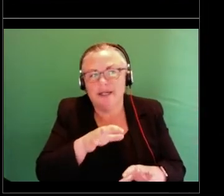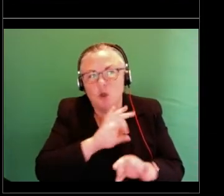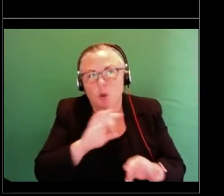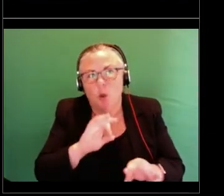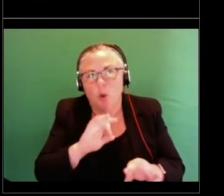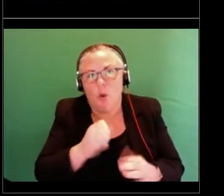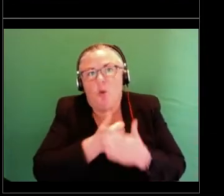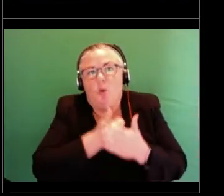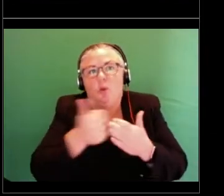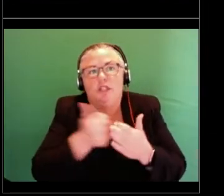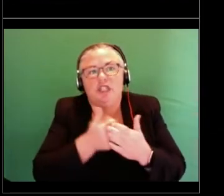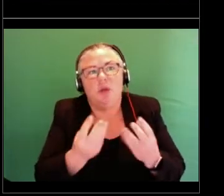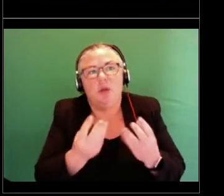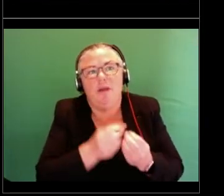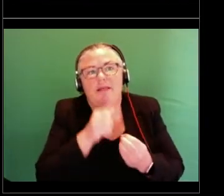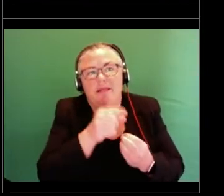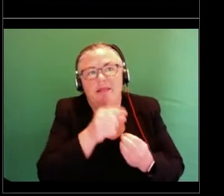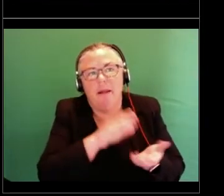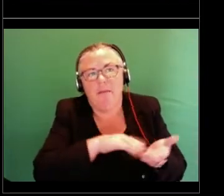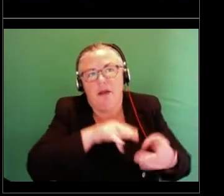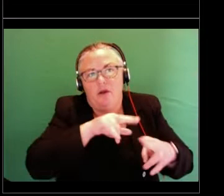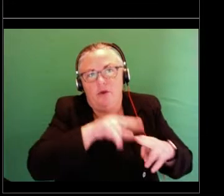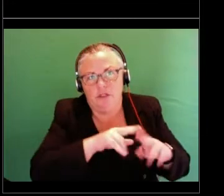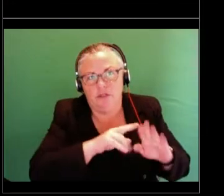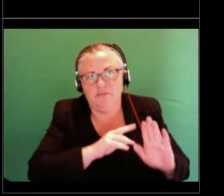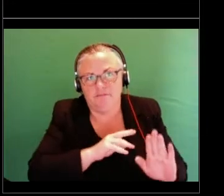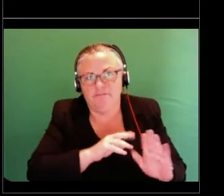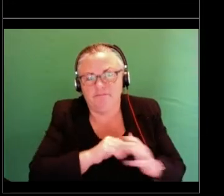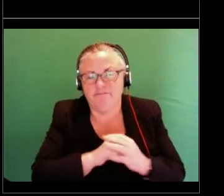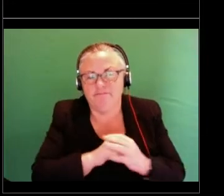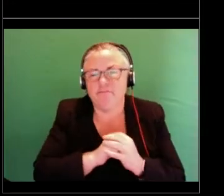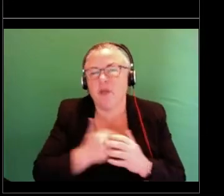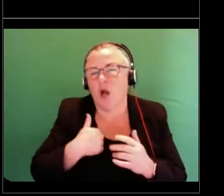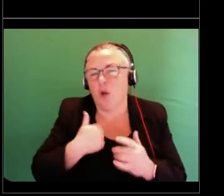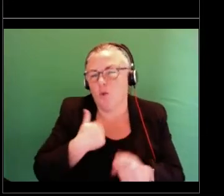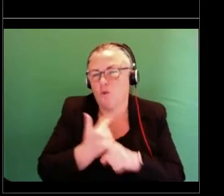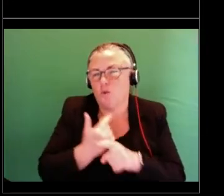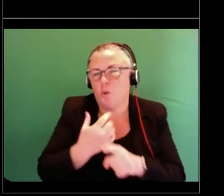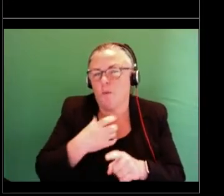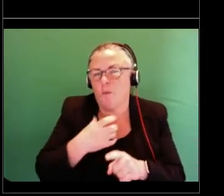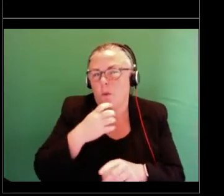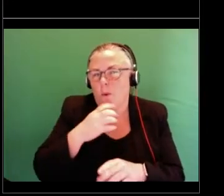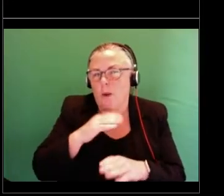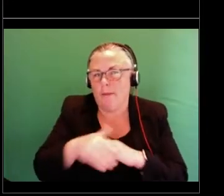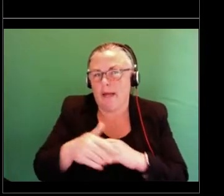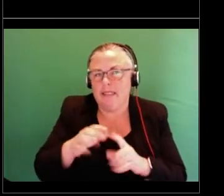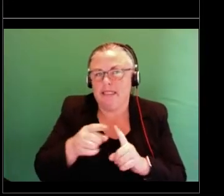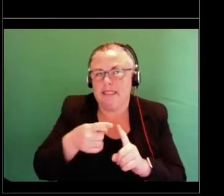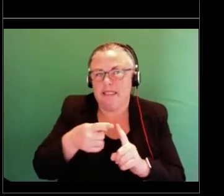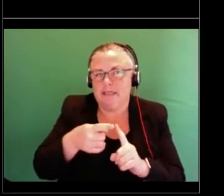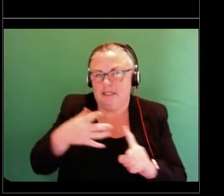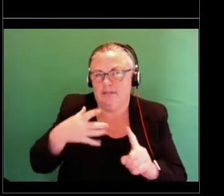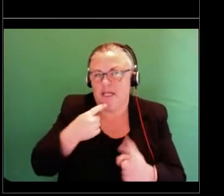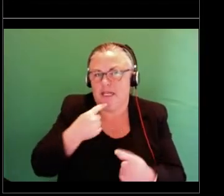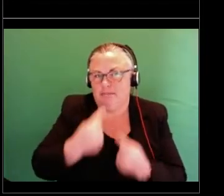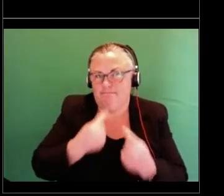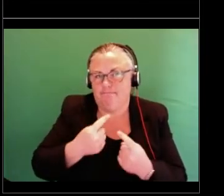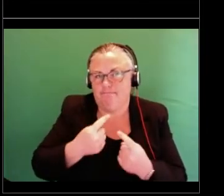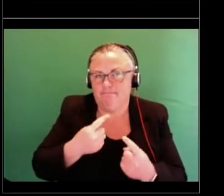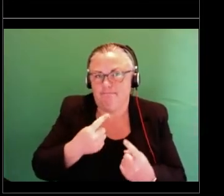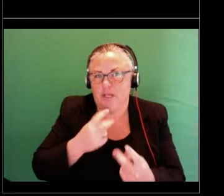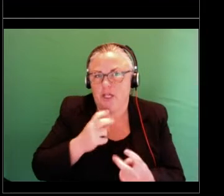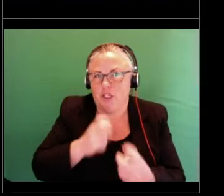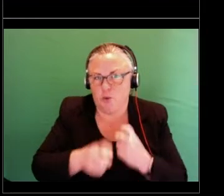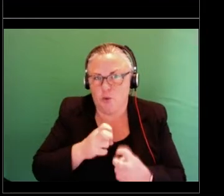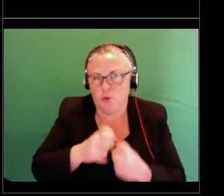If you do have a client that is coming to court that day and they do need that face-to-face